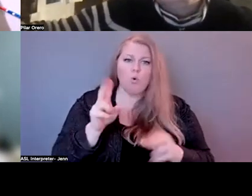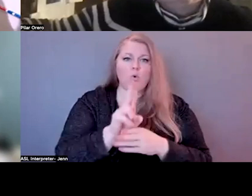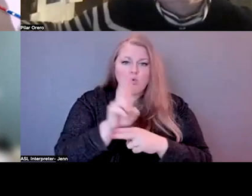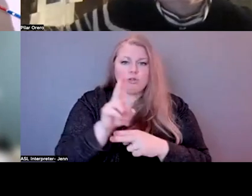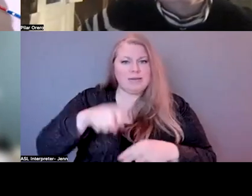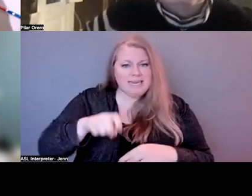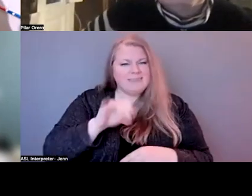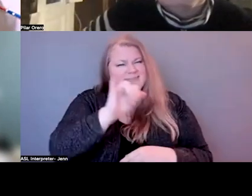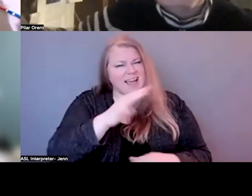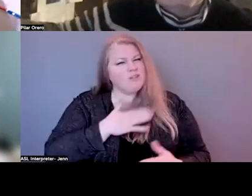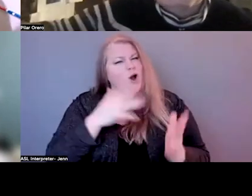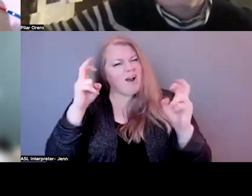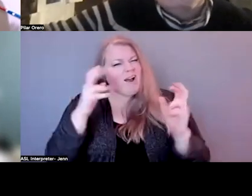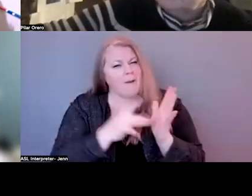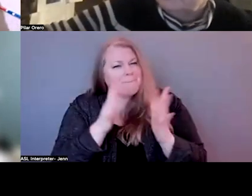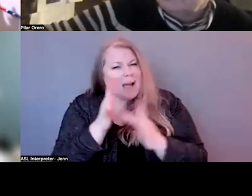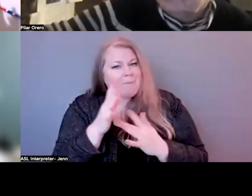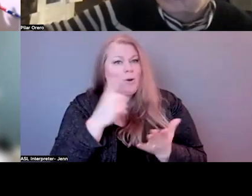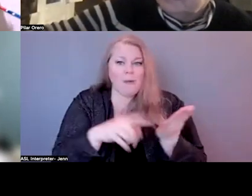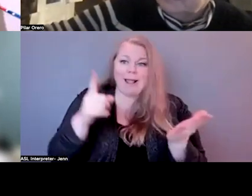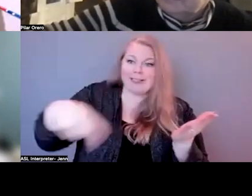You look at what users needs and you solve for that problem.